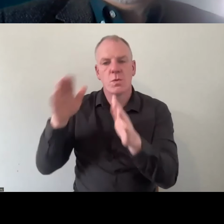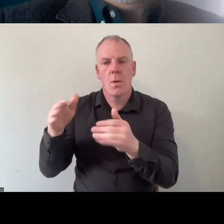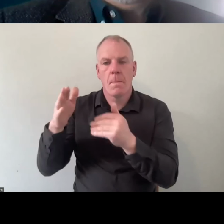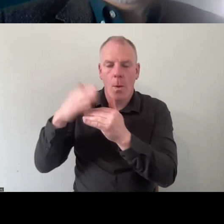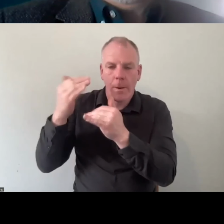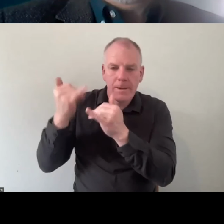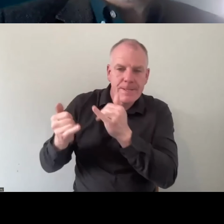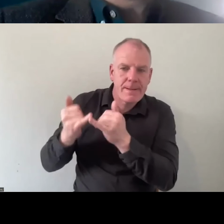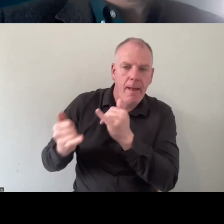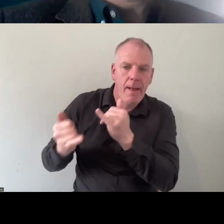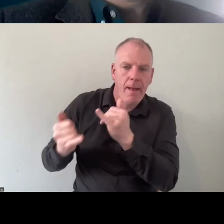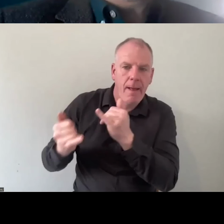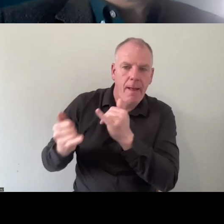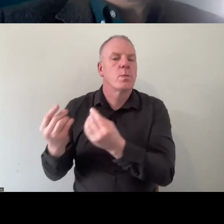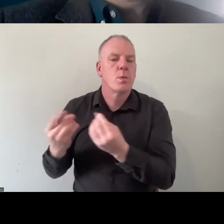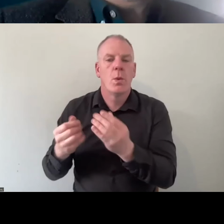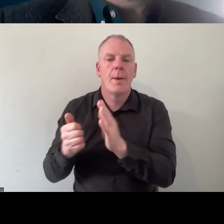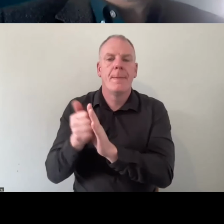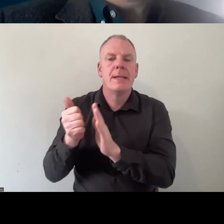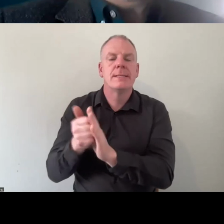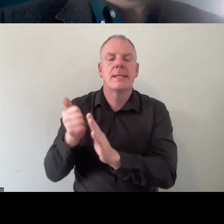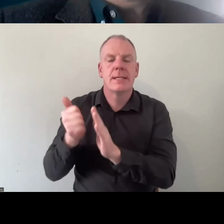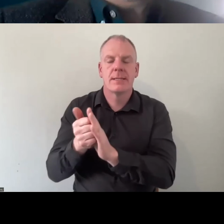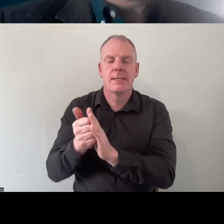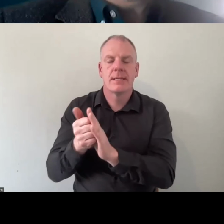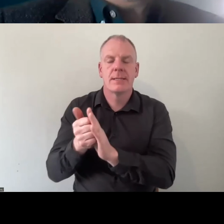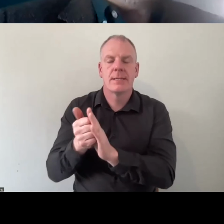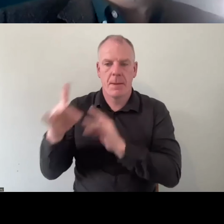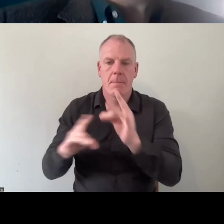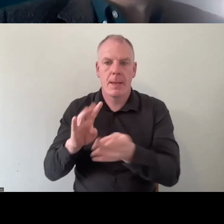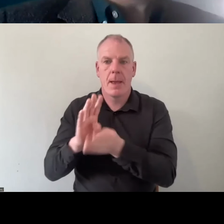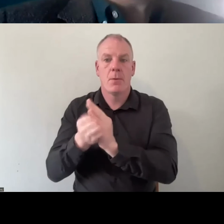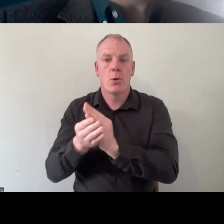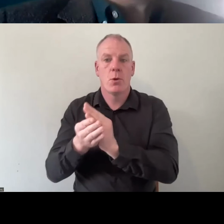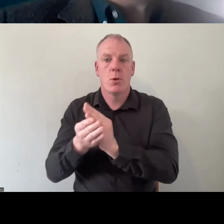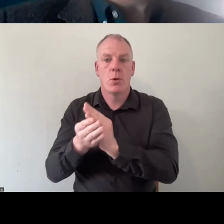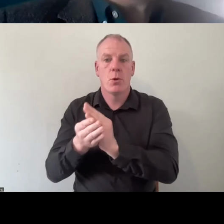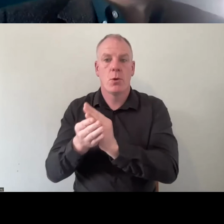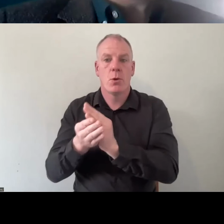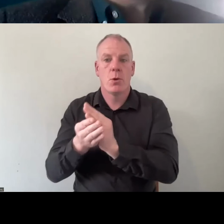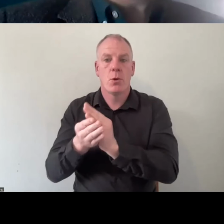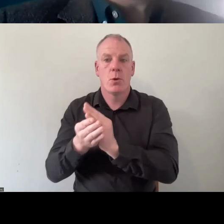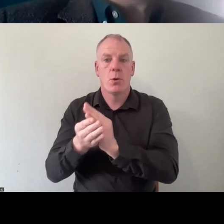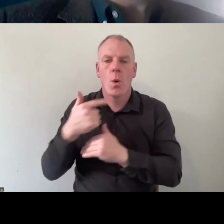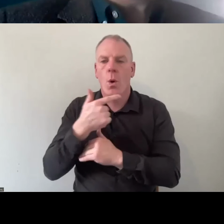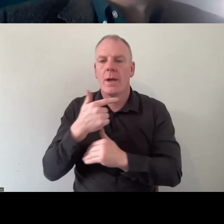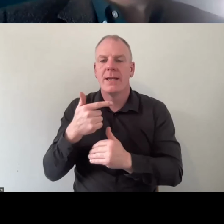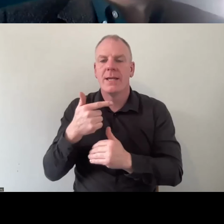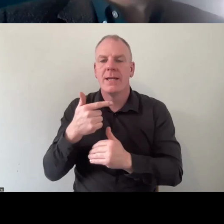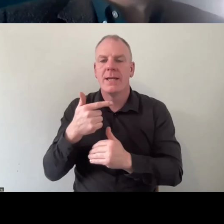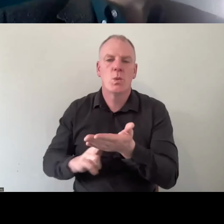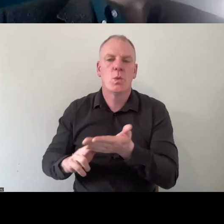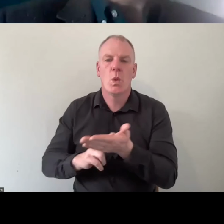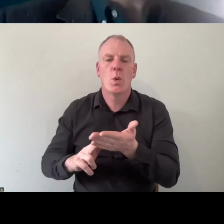on how a building can be made more accessible and usable for a diverse range of users.